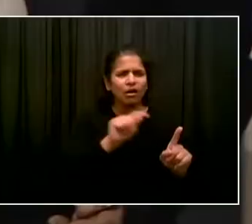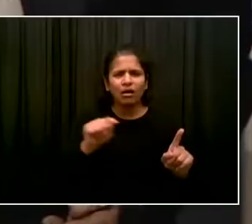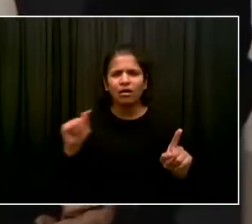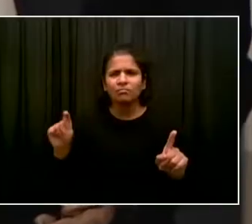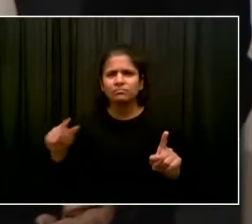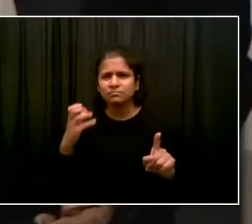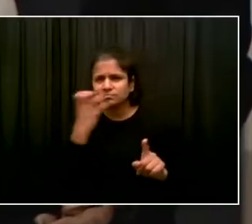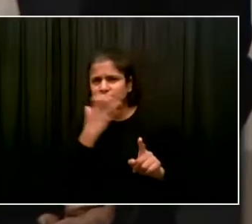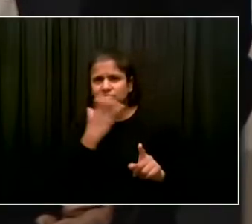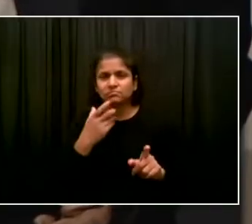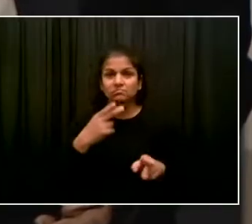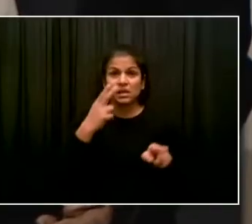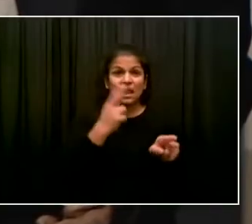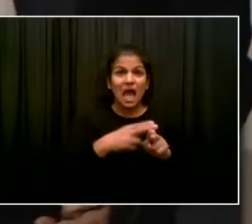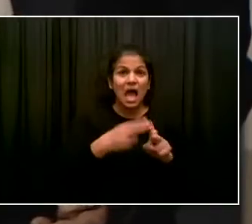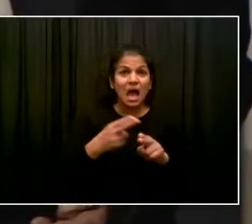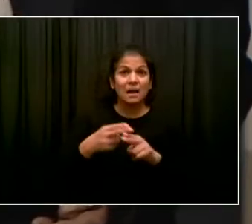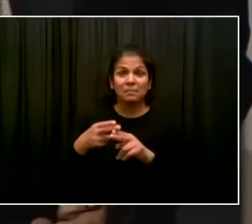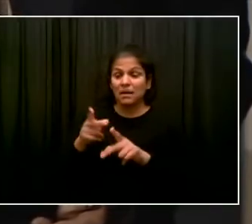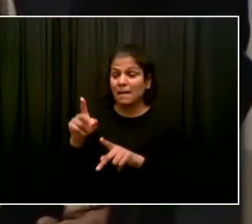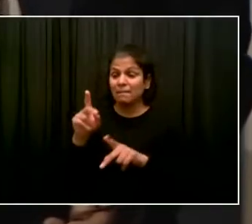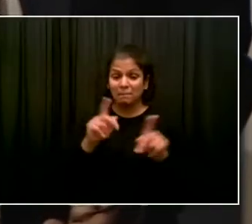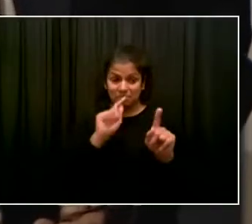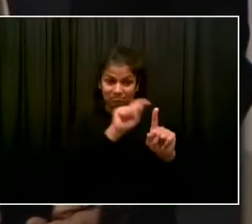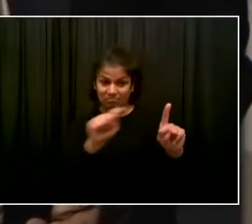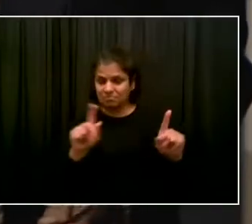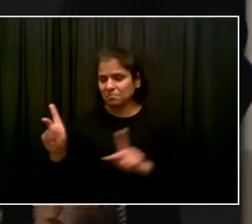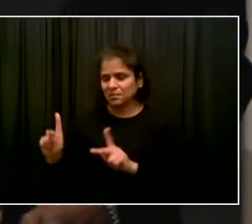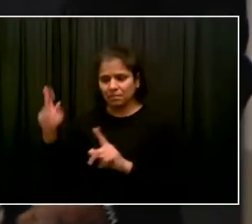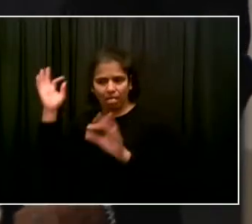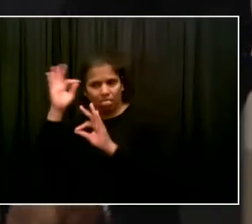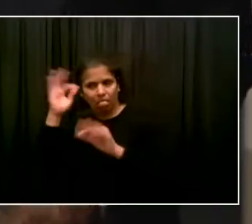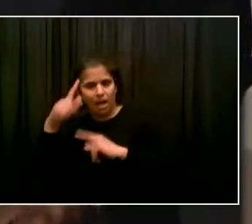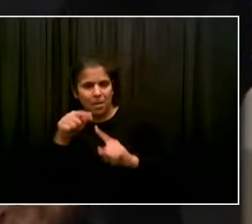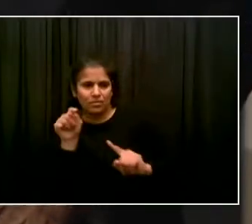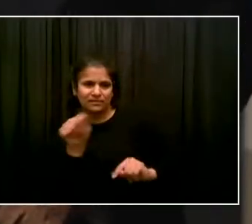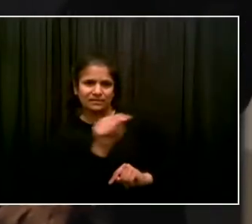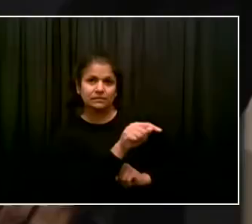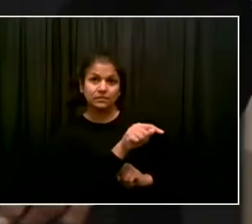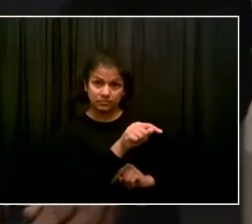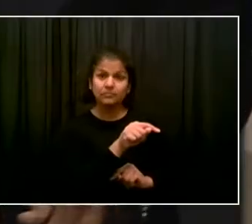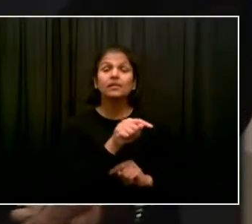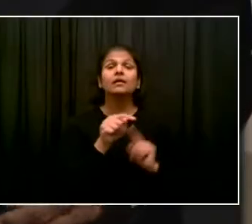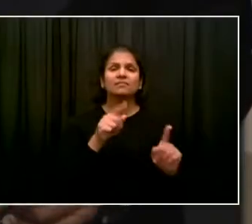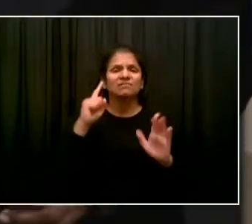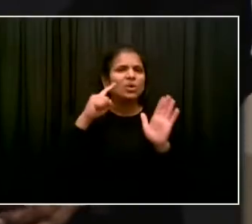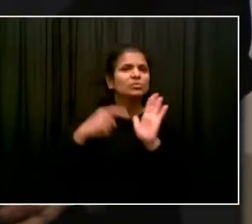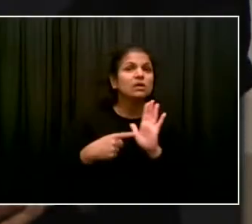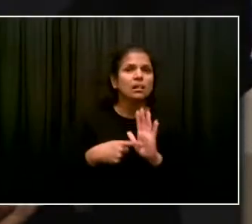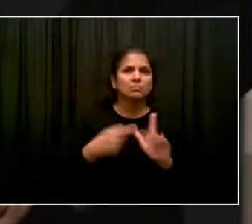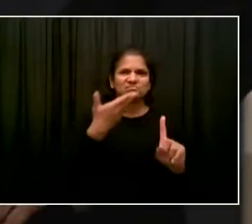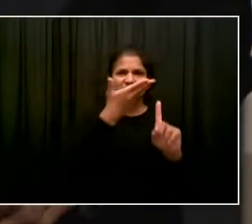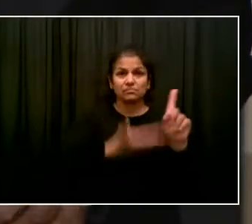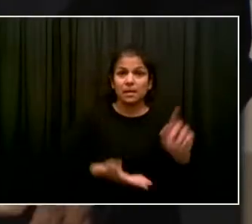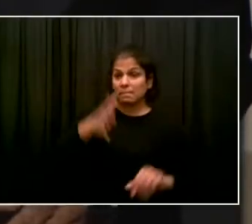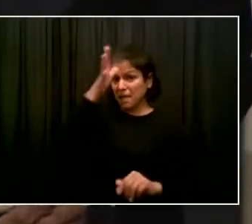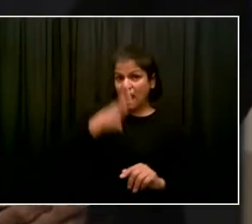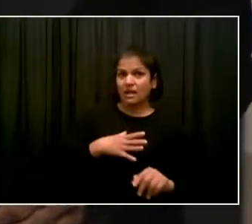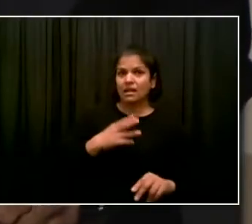THAT YOU DON'T EVEN KNOW,